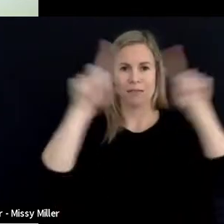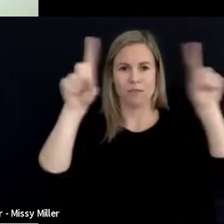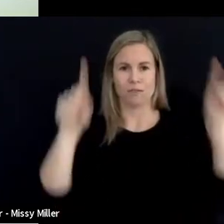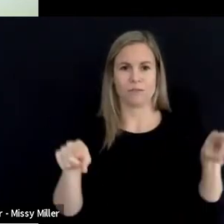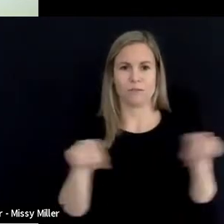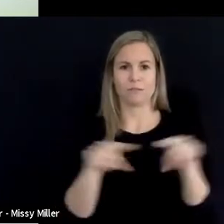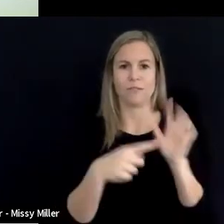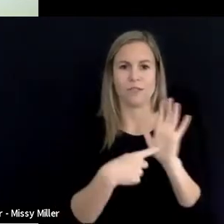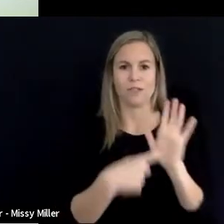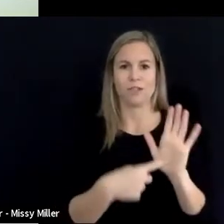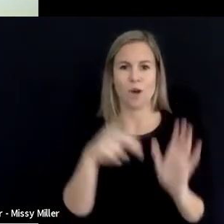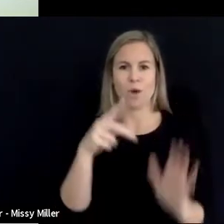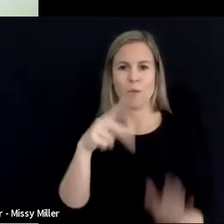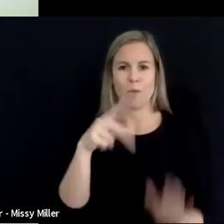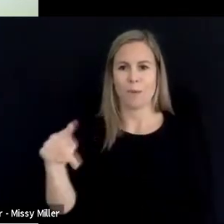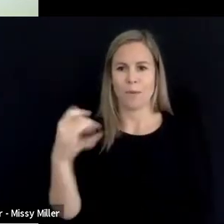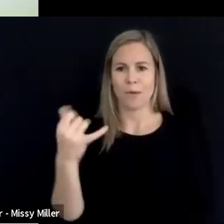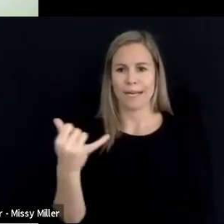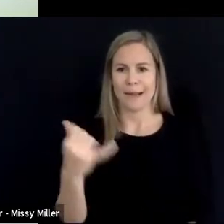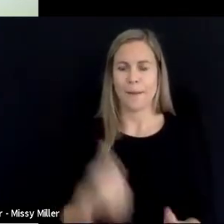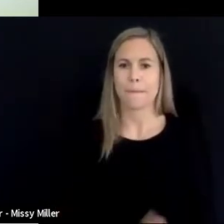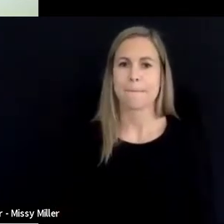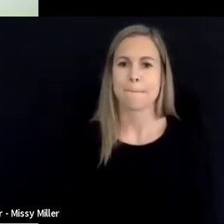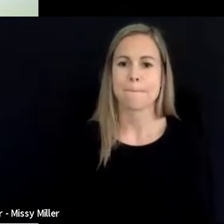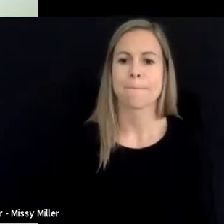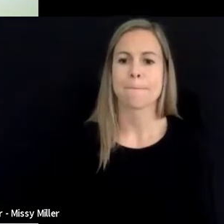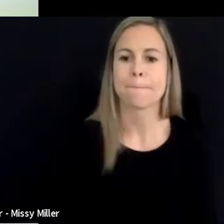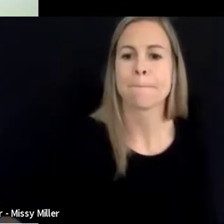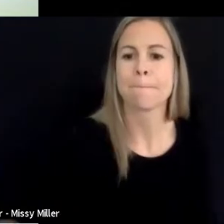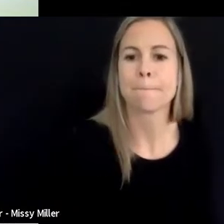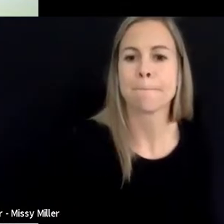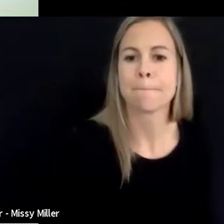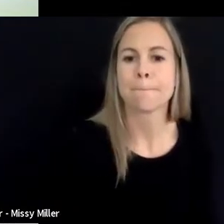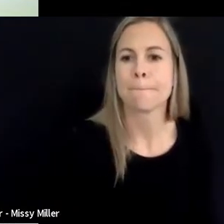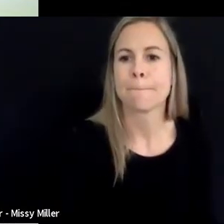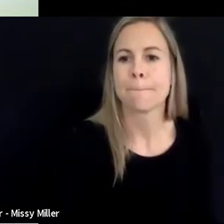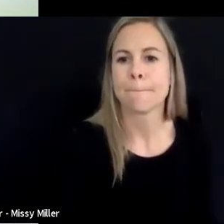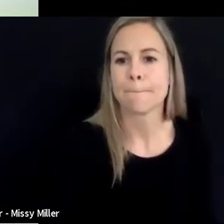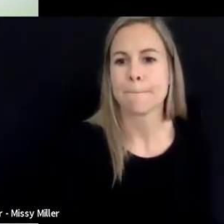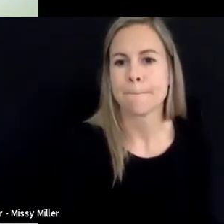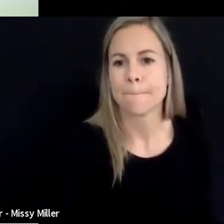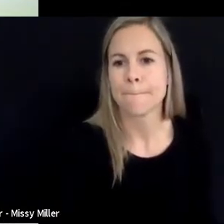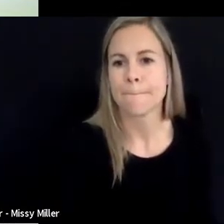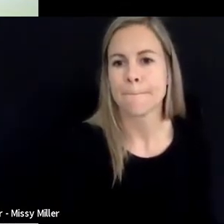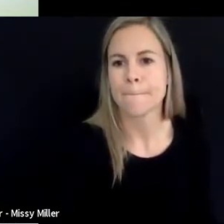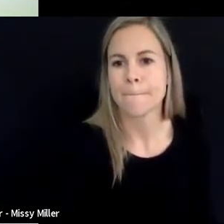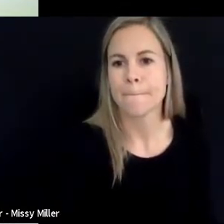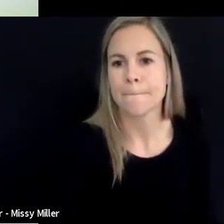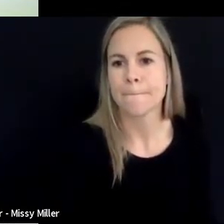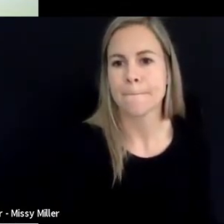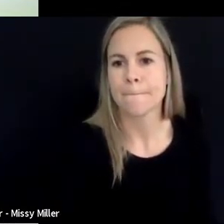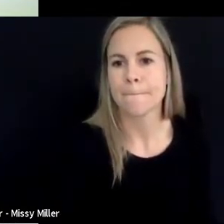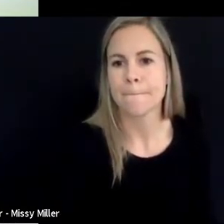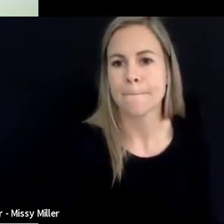It takes a moment to get it to start working, there. So if there are any problems along the way,